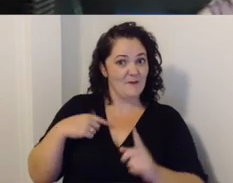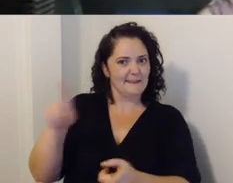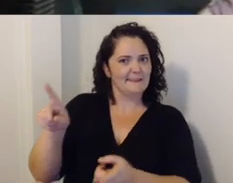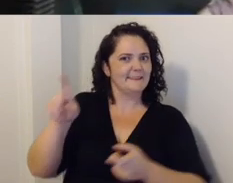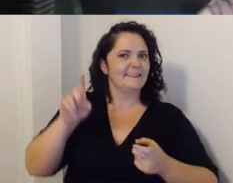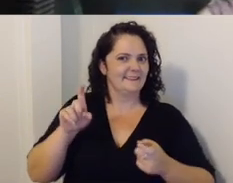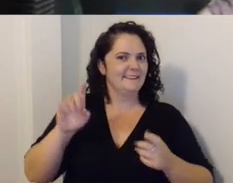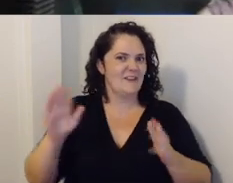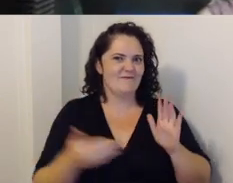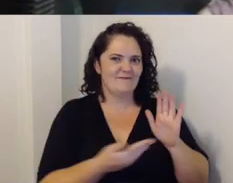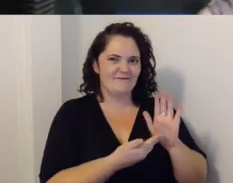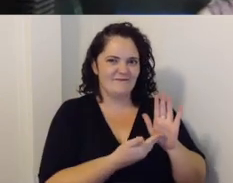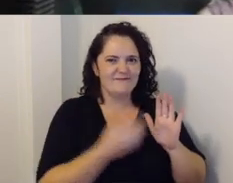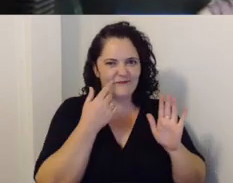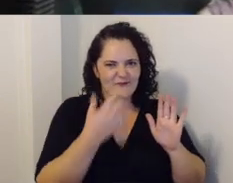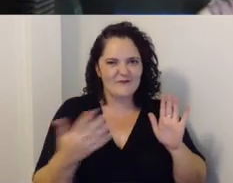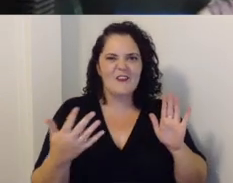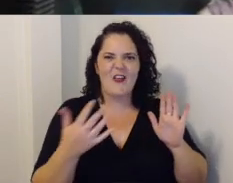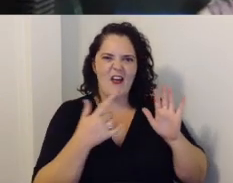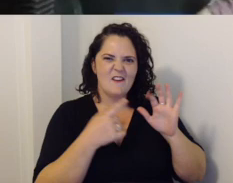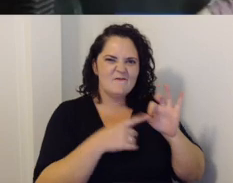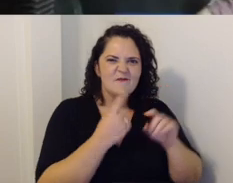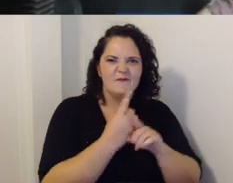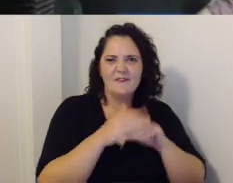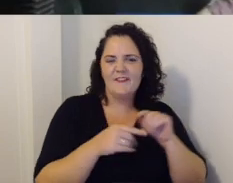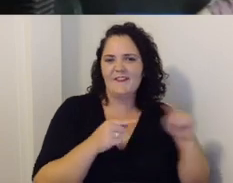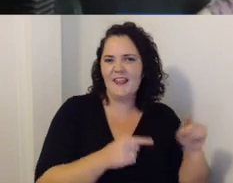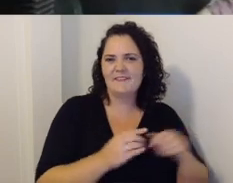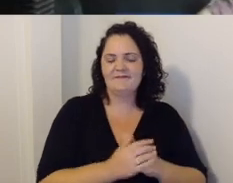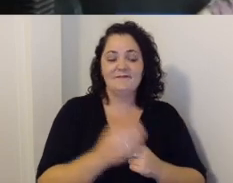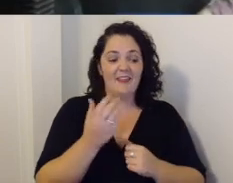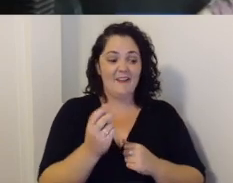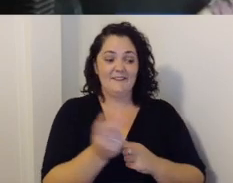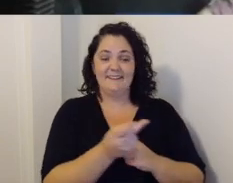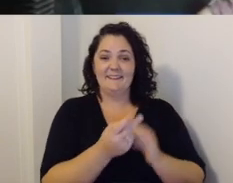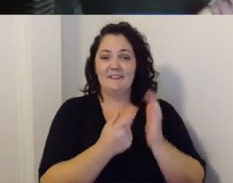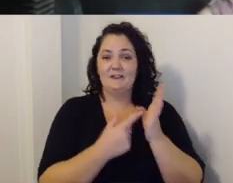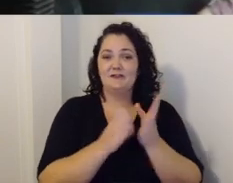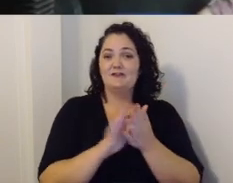Atticus and uh Rachel joining us here again in my studio, it's a cold night in Brisbane, we've got the